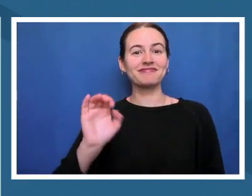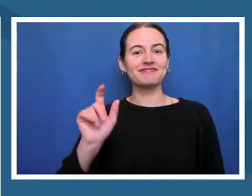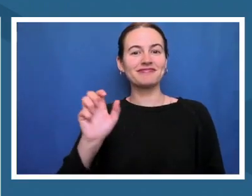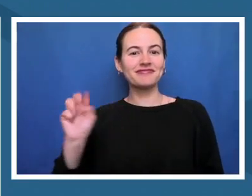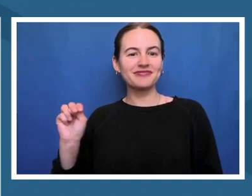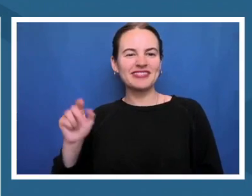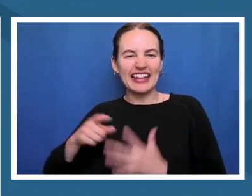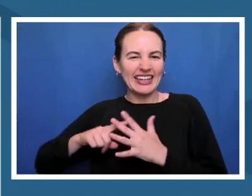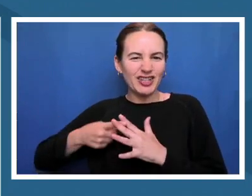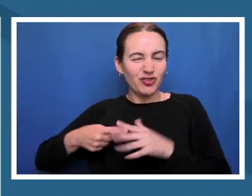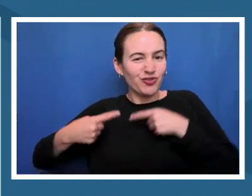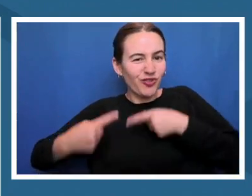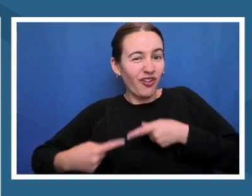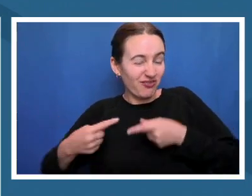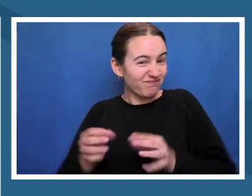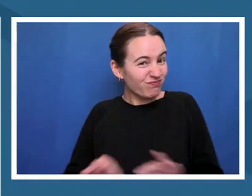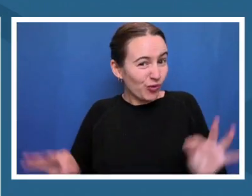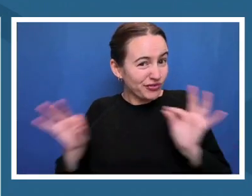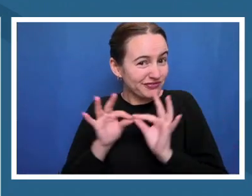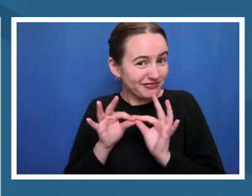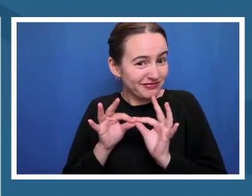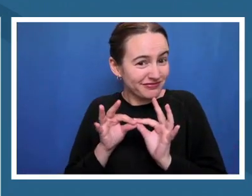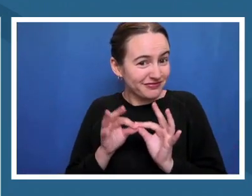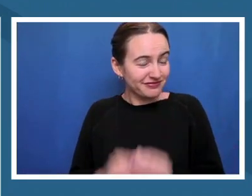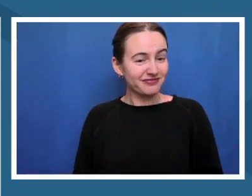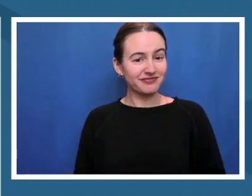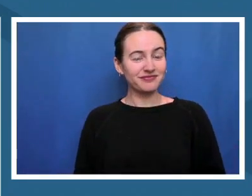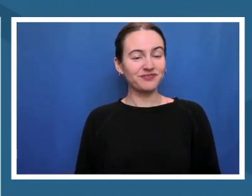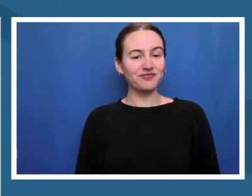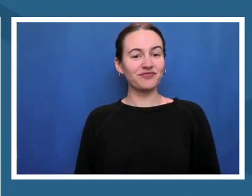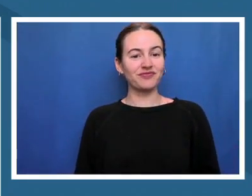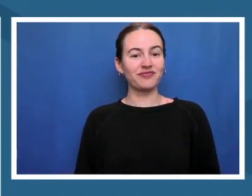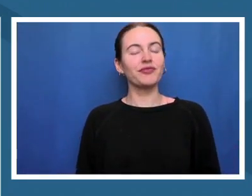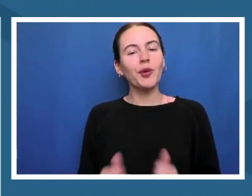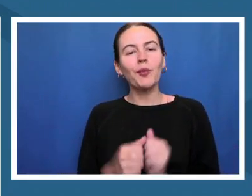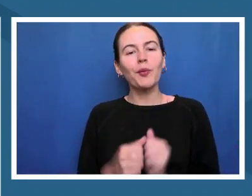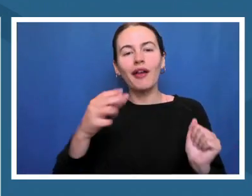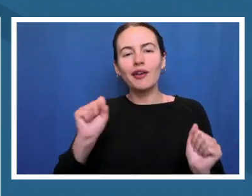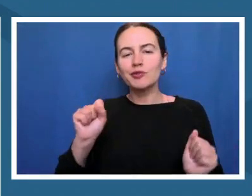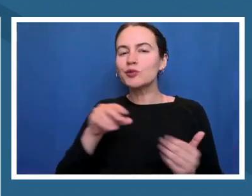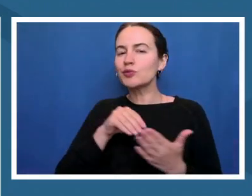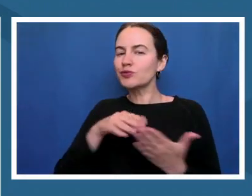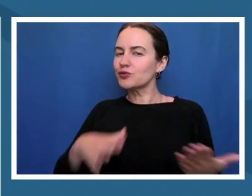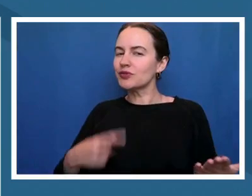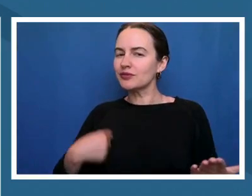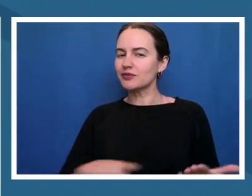important and we do see especially among high school students